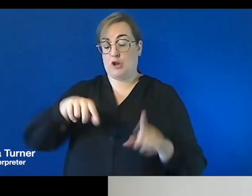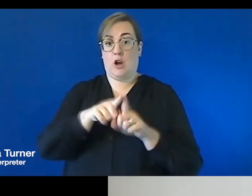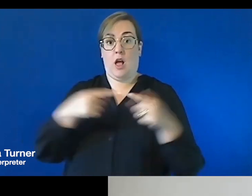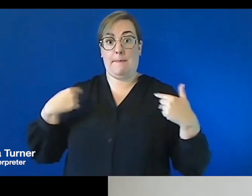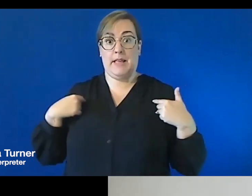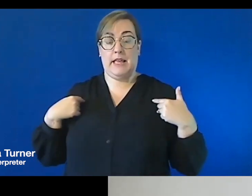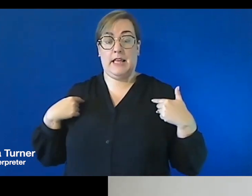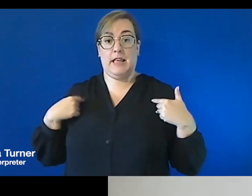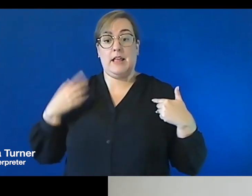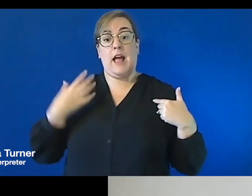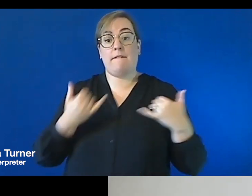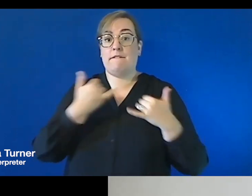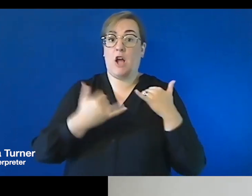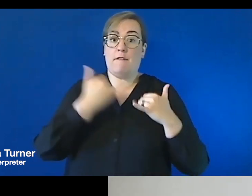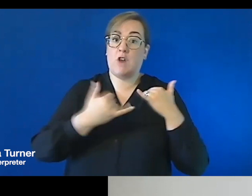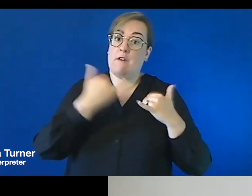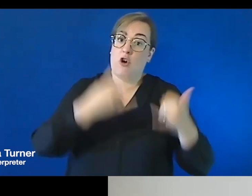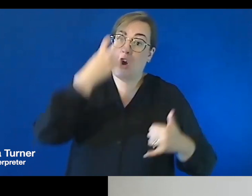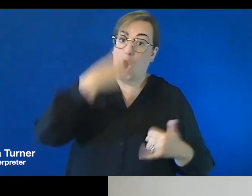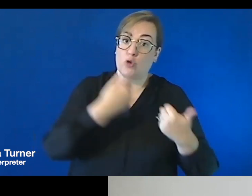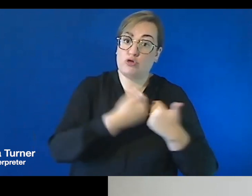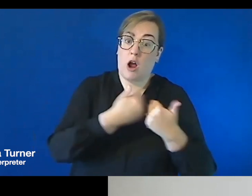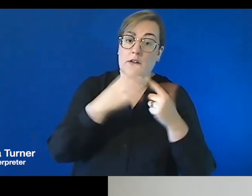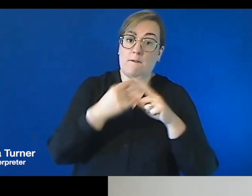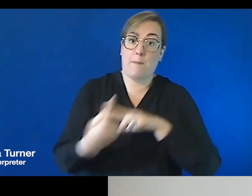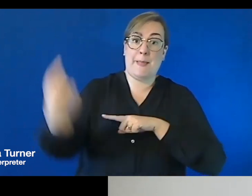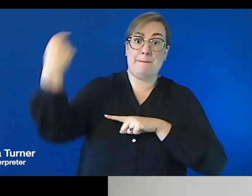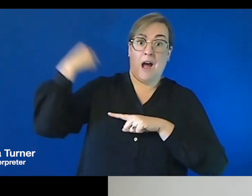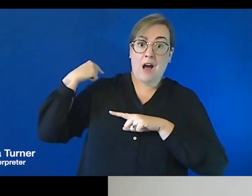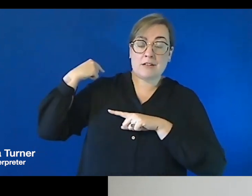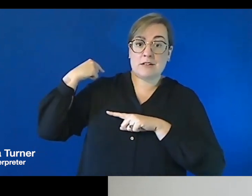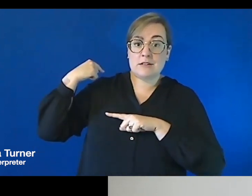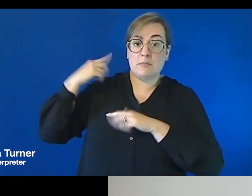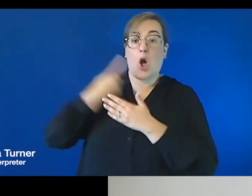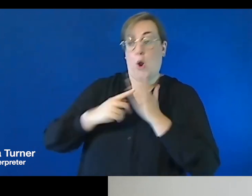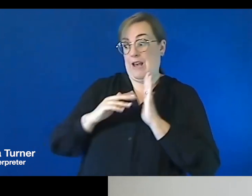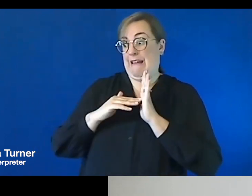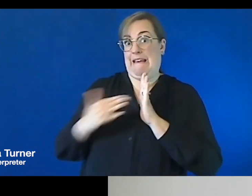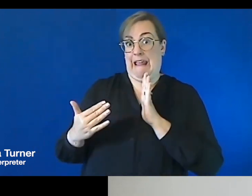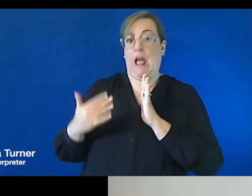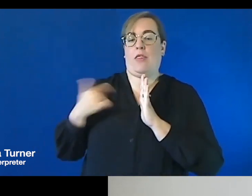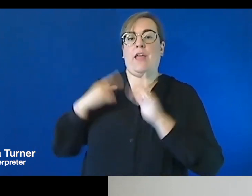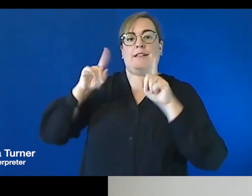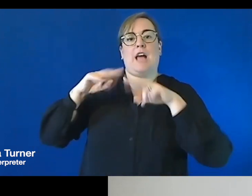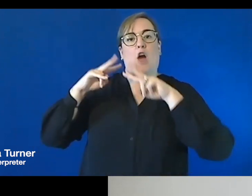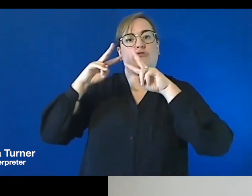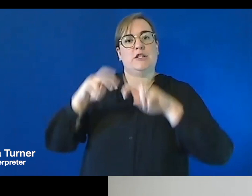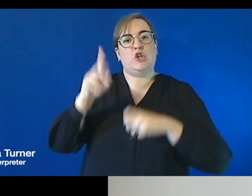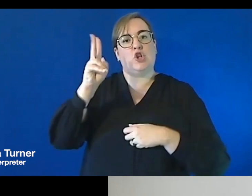old drugs from the past and only now they return to this research maybe five or ten years ago but